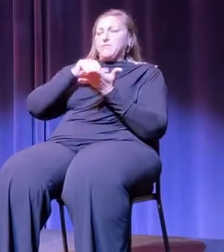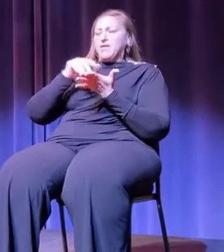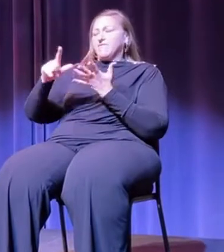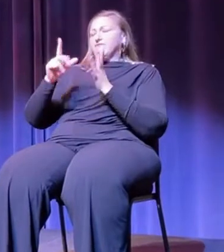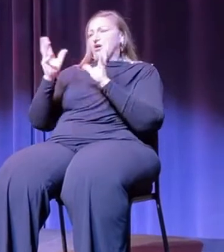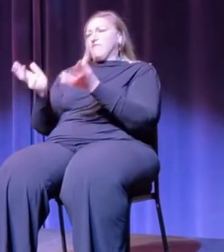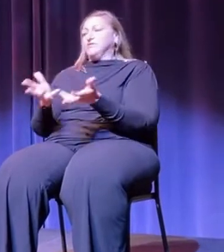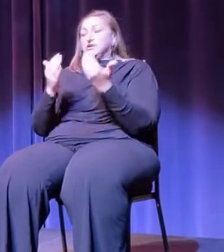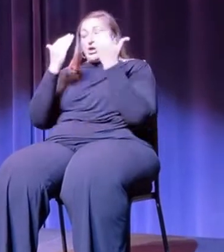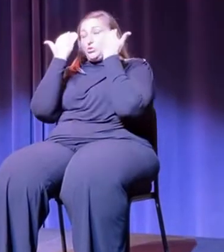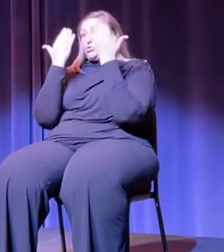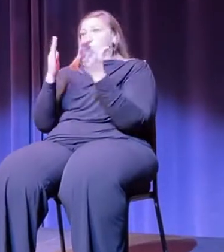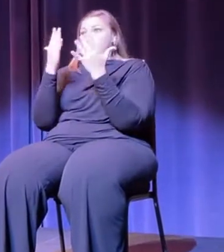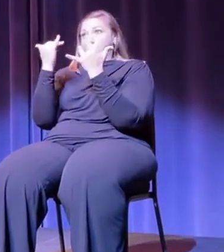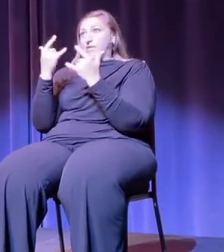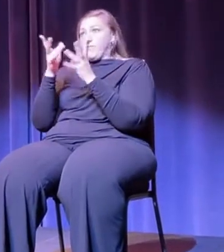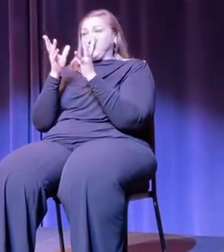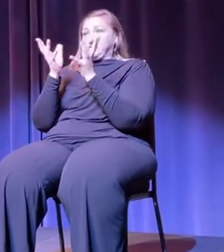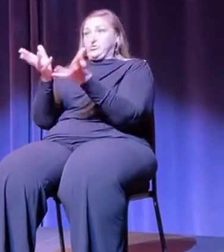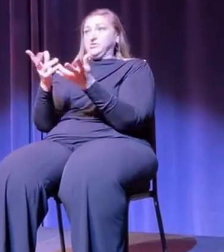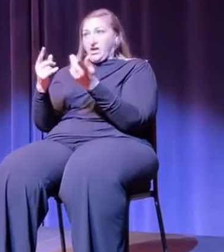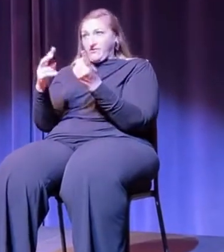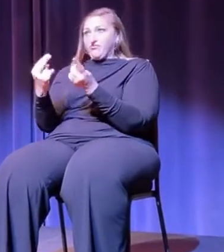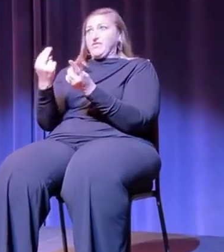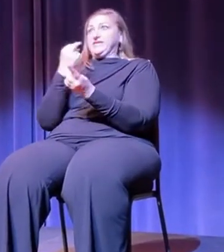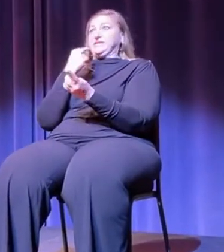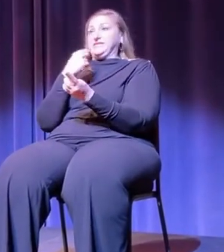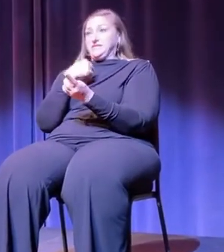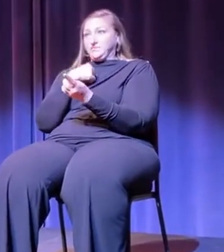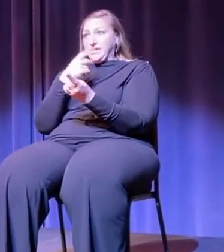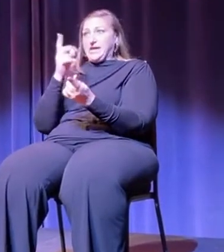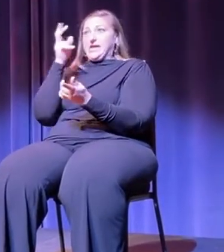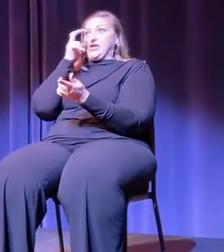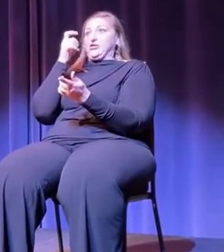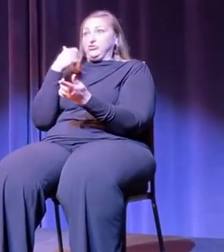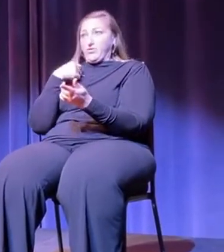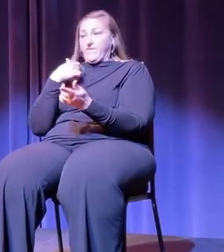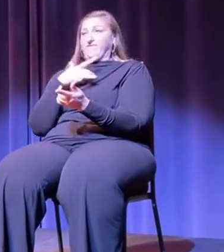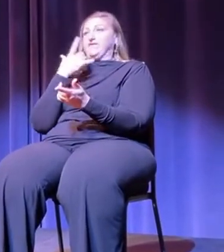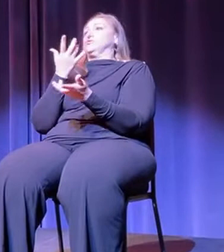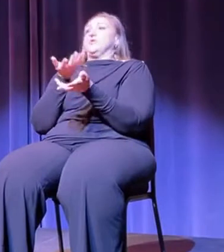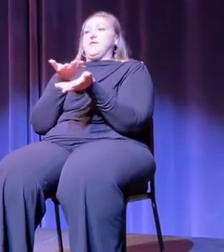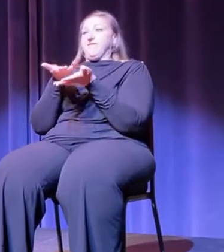but it's because the person you're talking to really sees you and hears you and feels you and everything that you've been going through